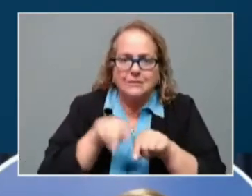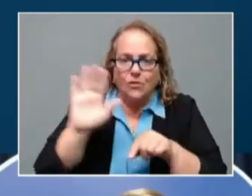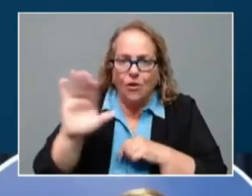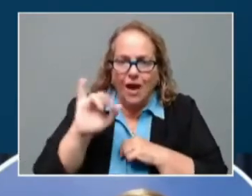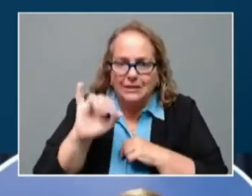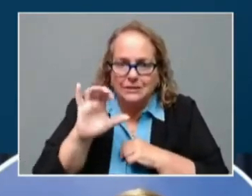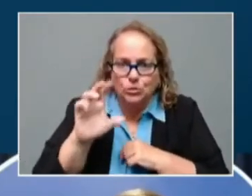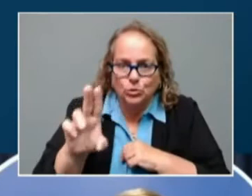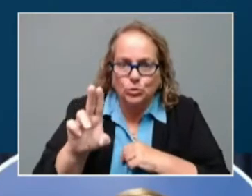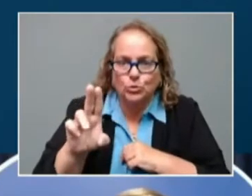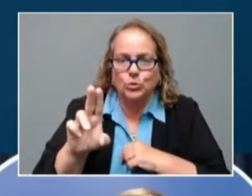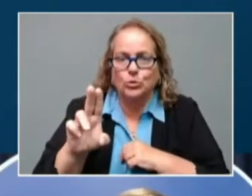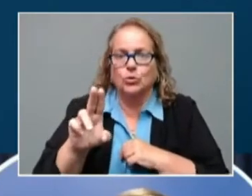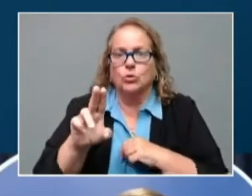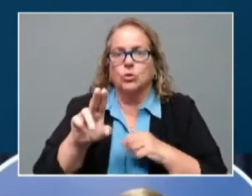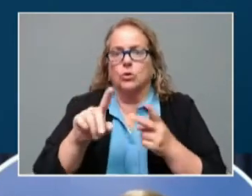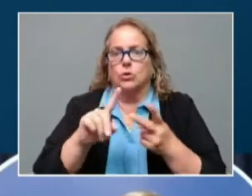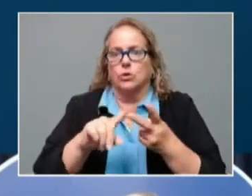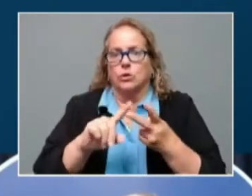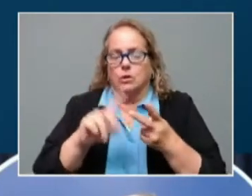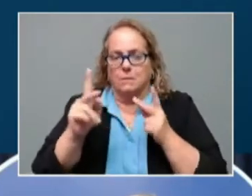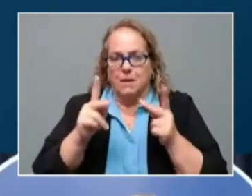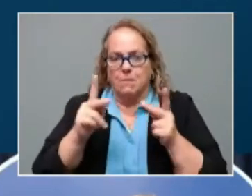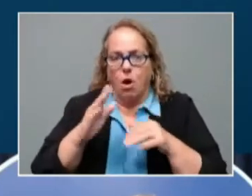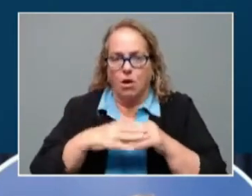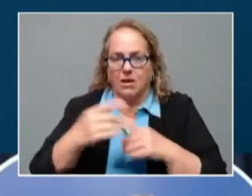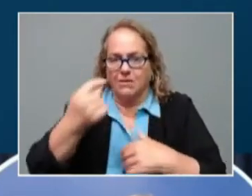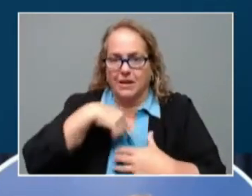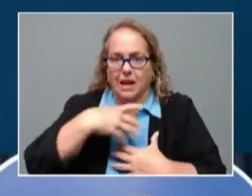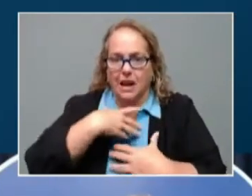ultimately having people on ventilators in hospitals that don't normally have